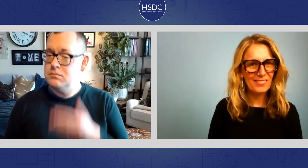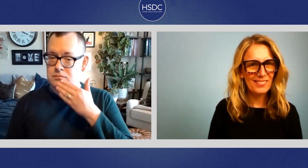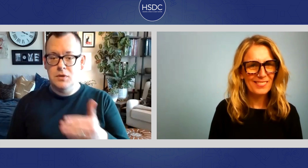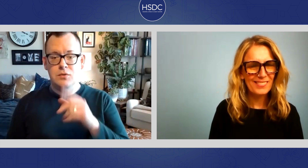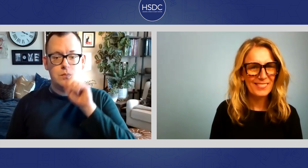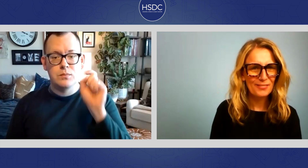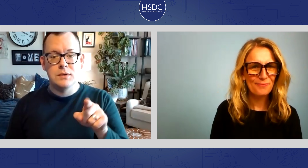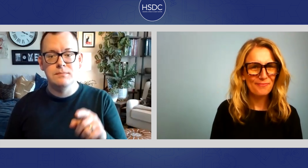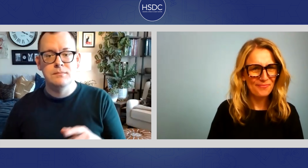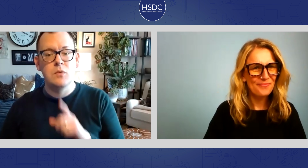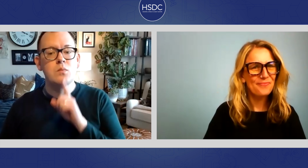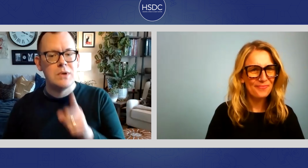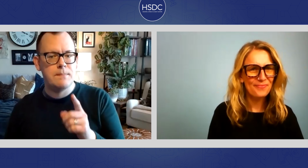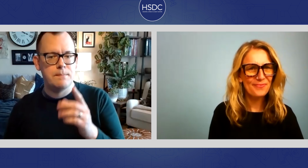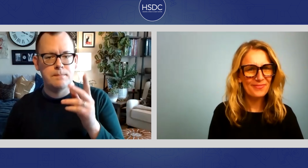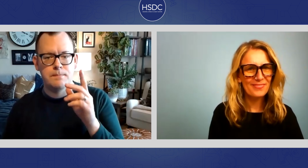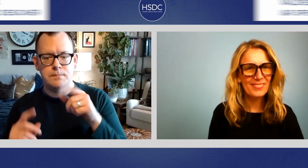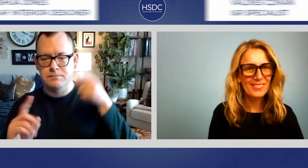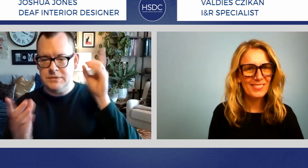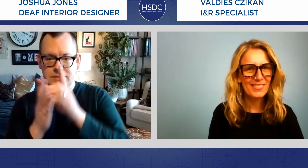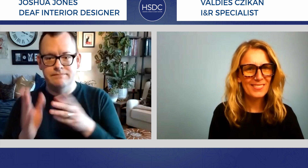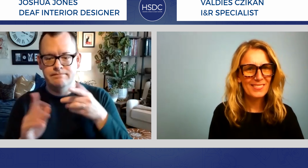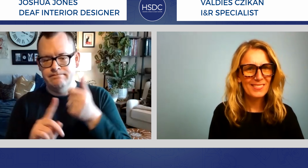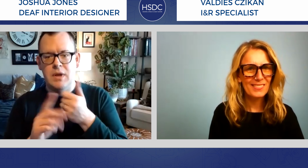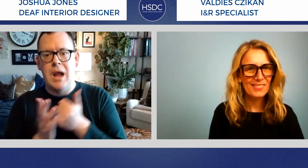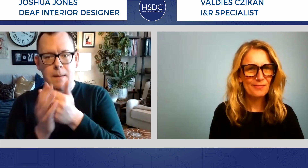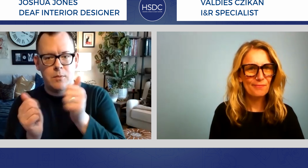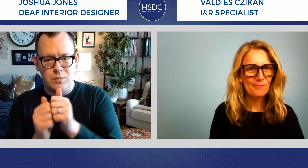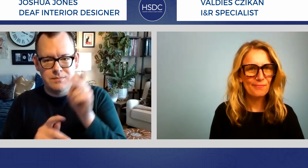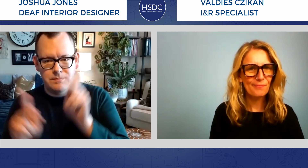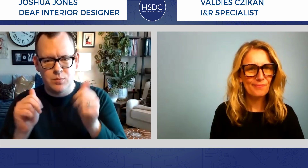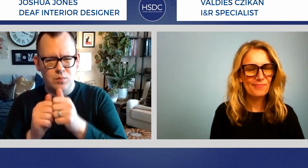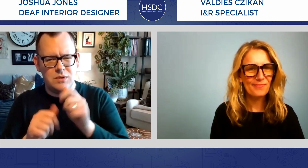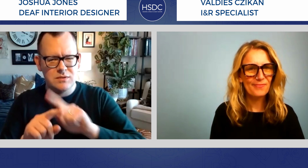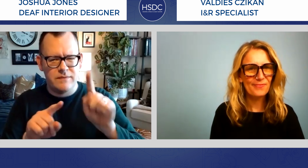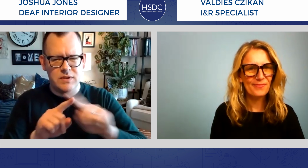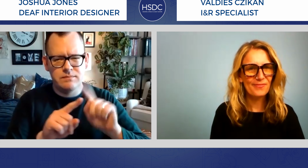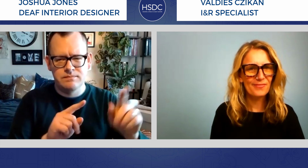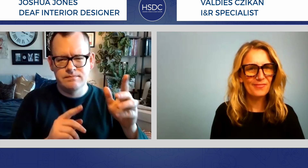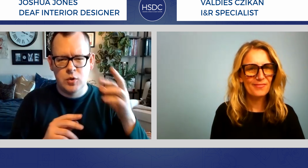Good question. Really, interior design helps people with a variety of different things.